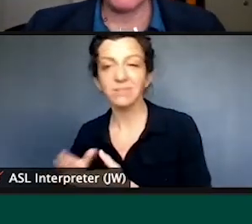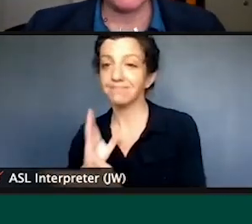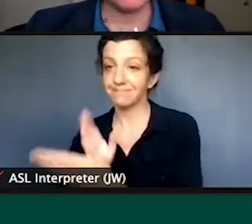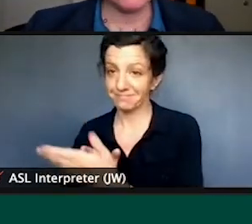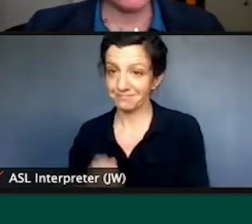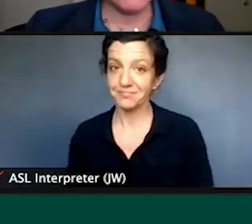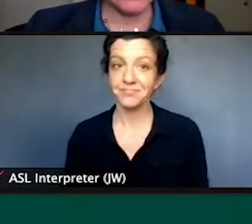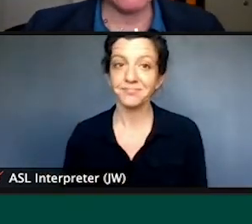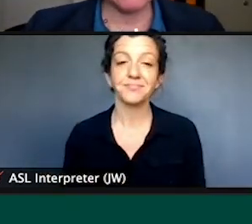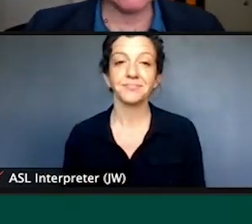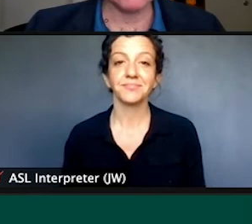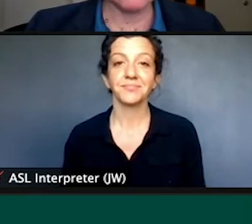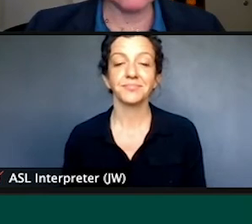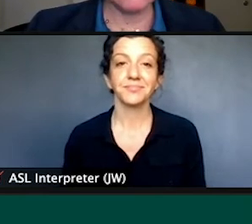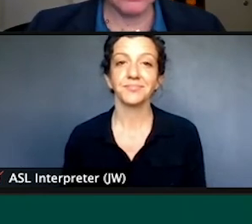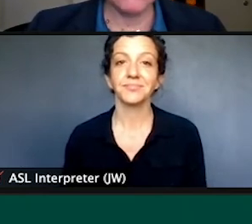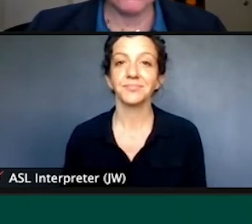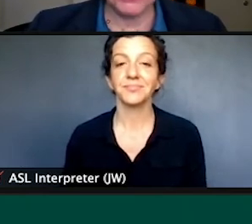And what questions do we have on Prop 20?